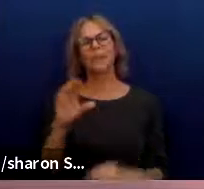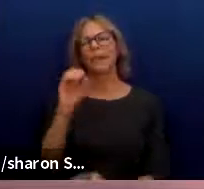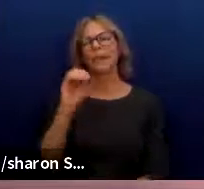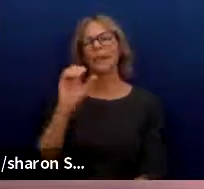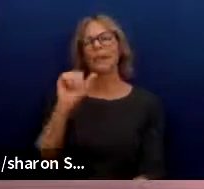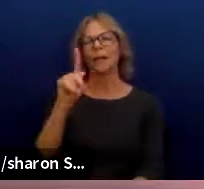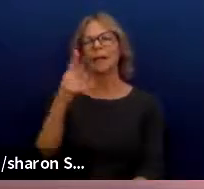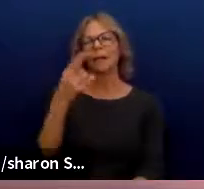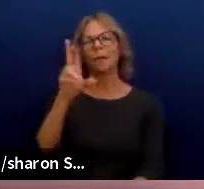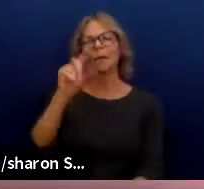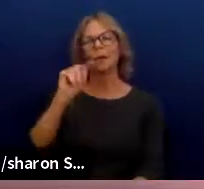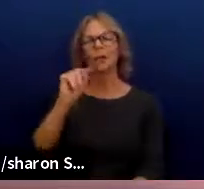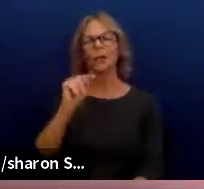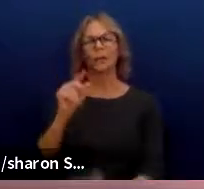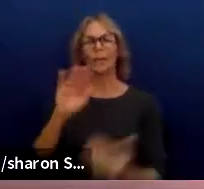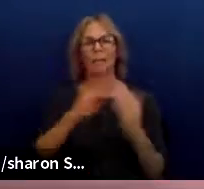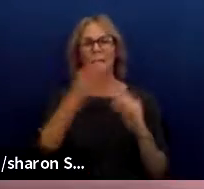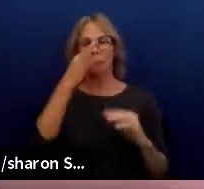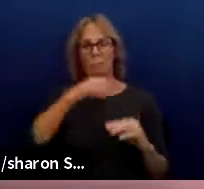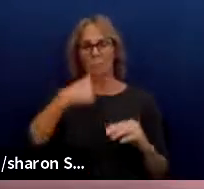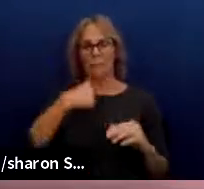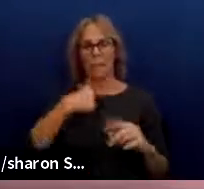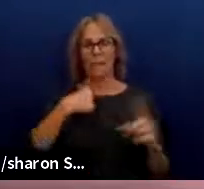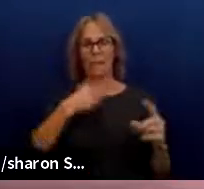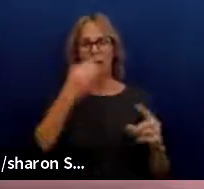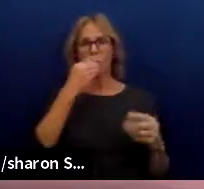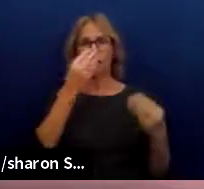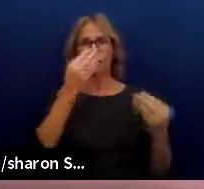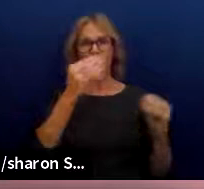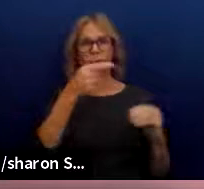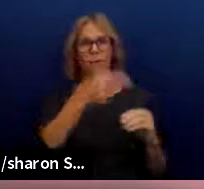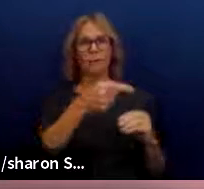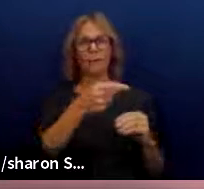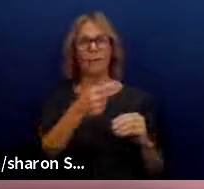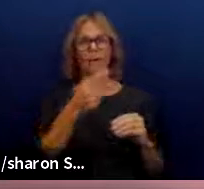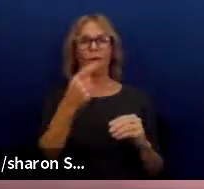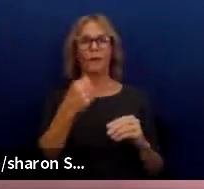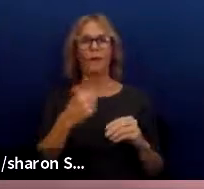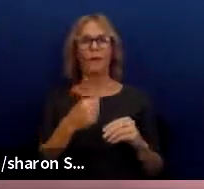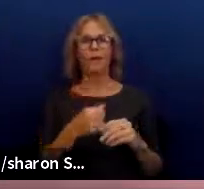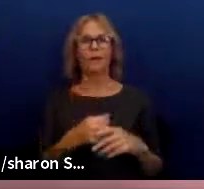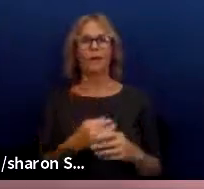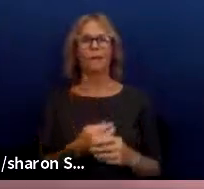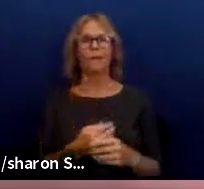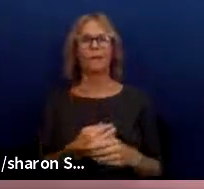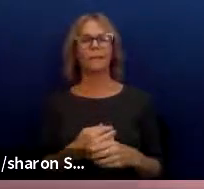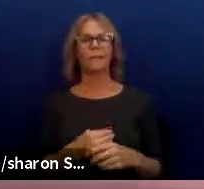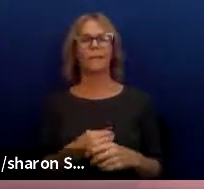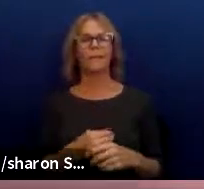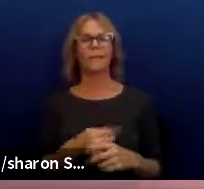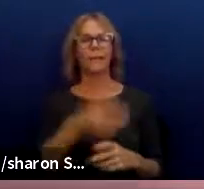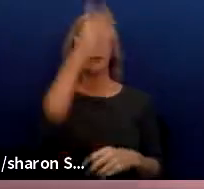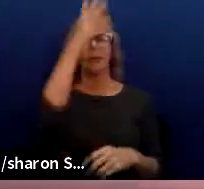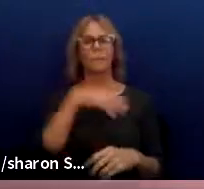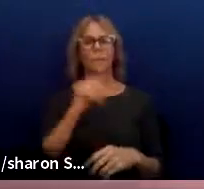the town near where I live. The grocery store, they're one of the main grocery stores. The male restroom only has one stall,